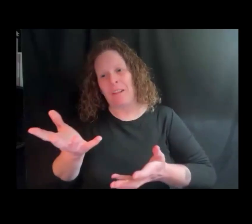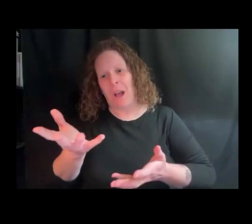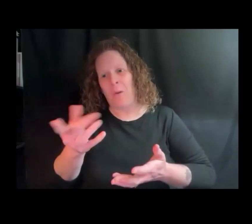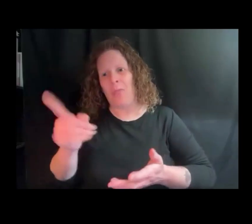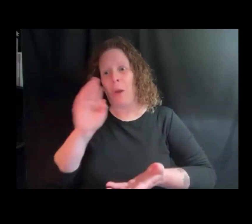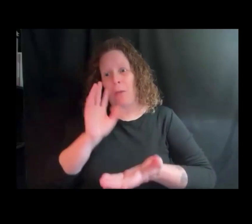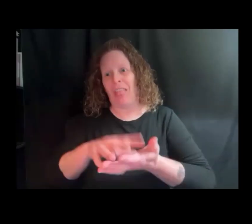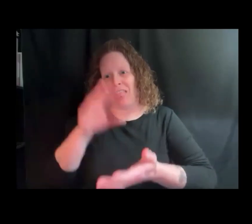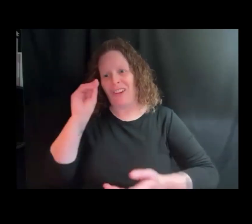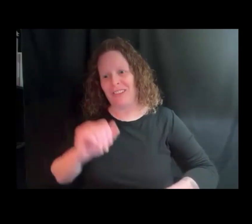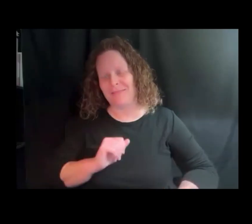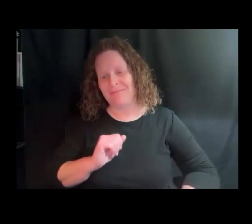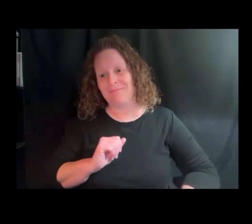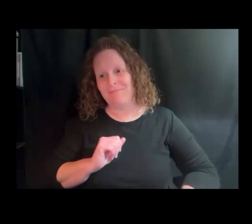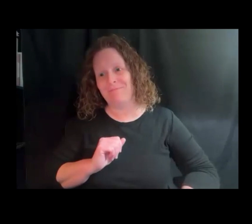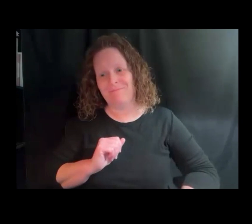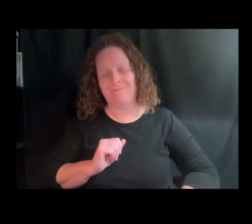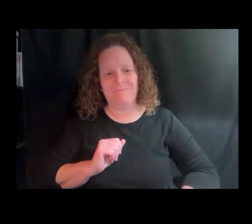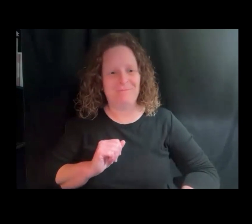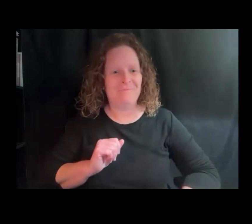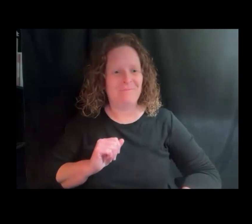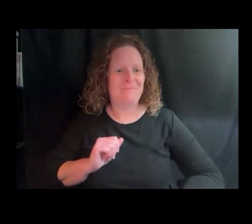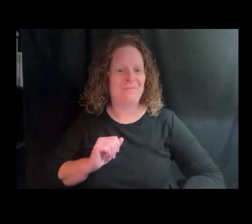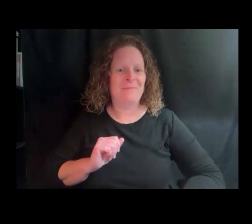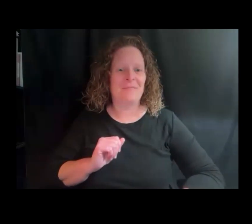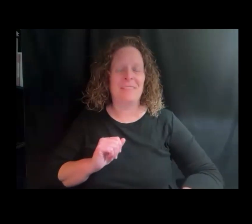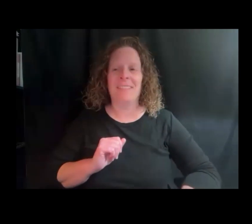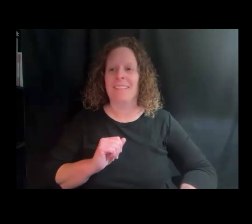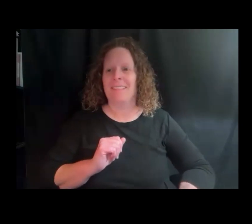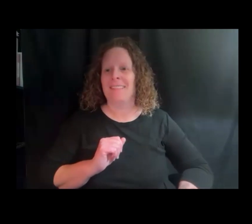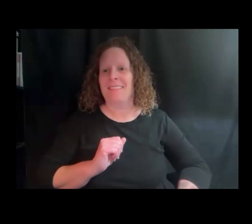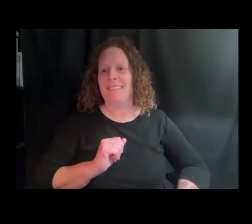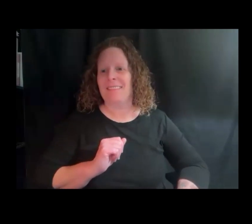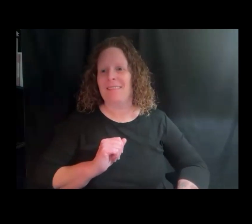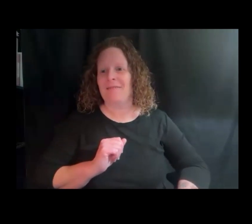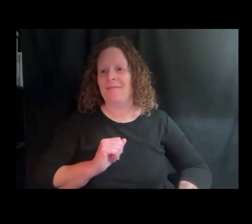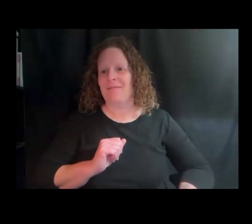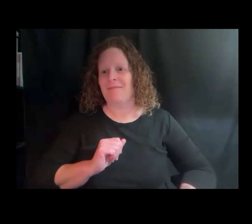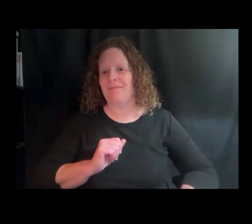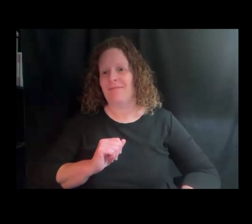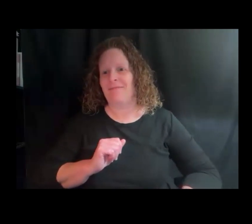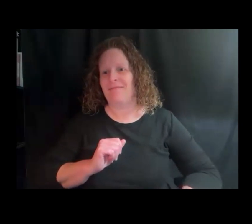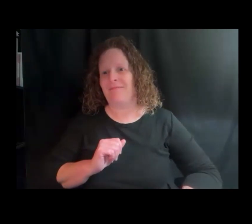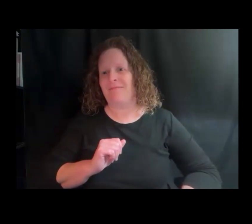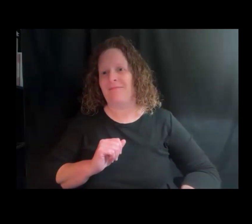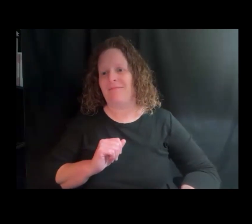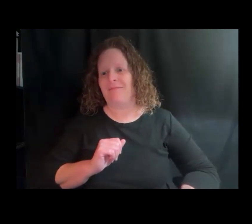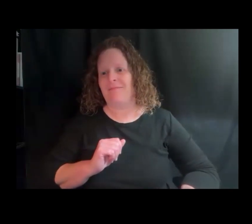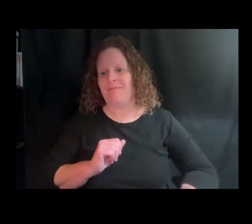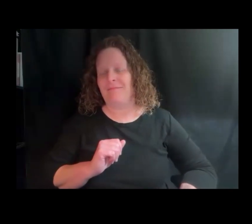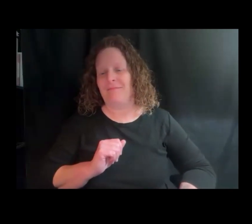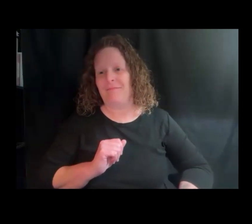noisy you need to let them know we can hear that so that they can learn.